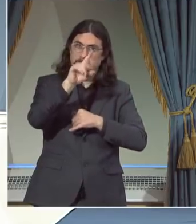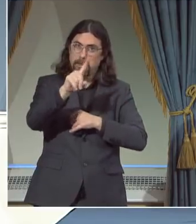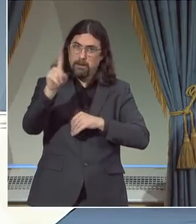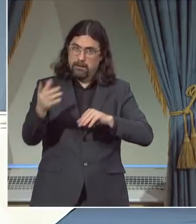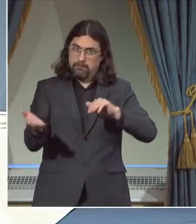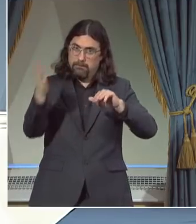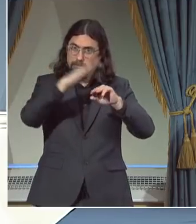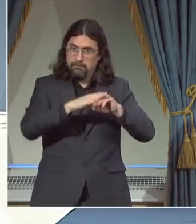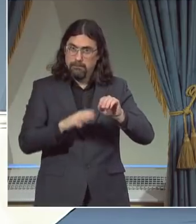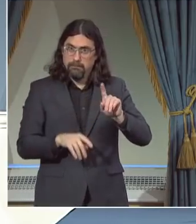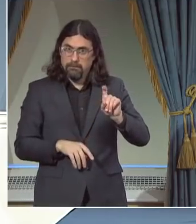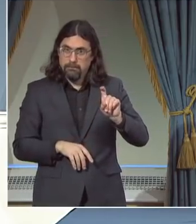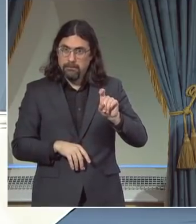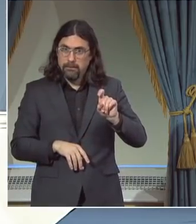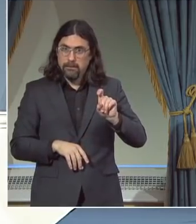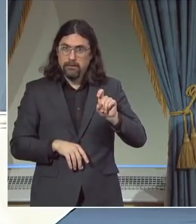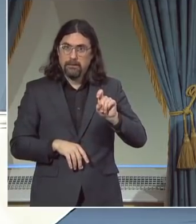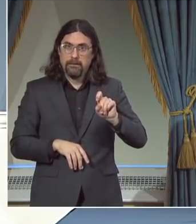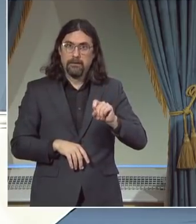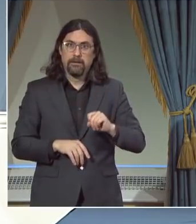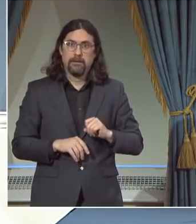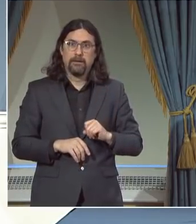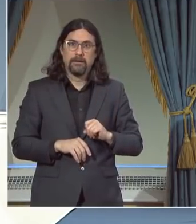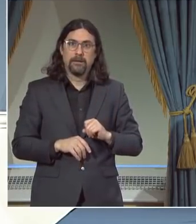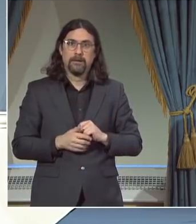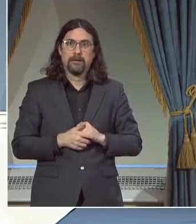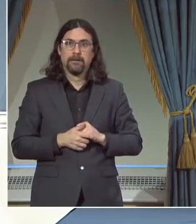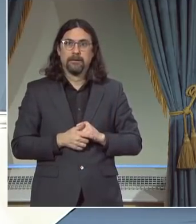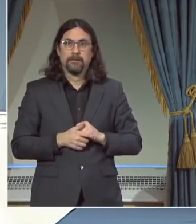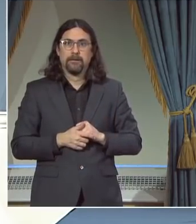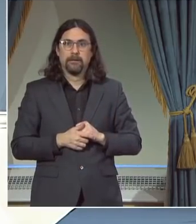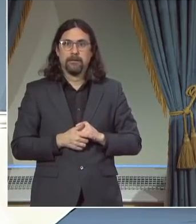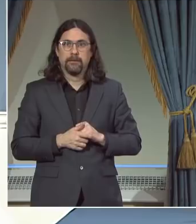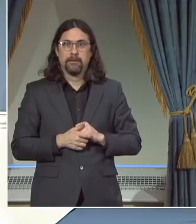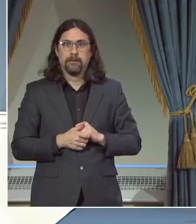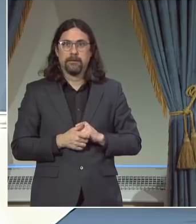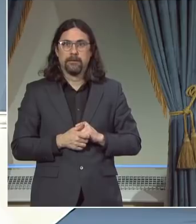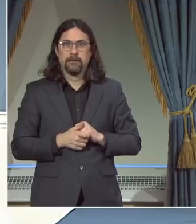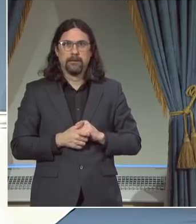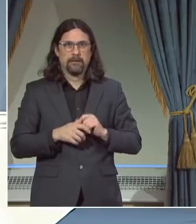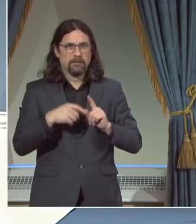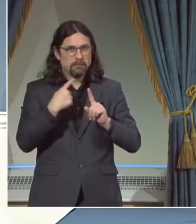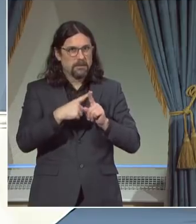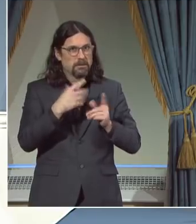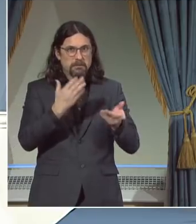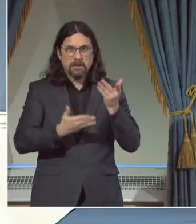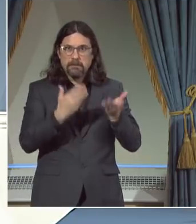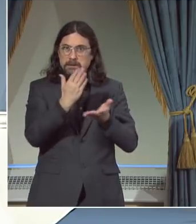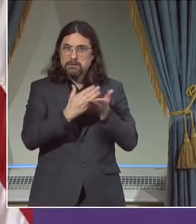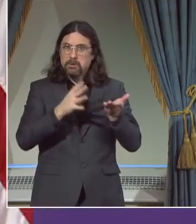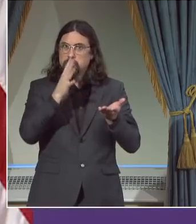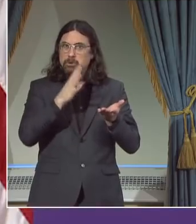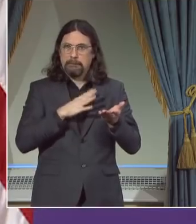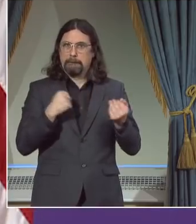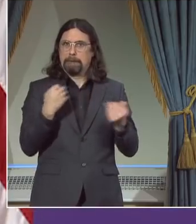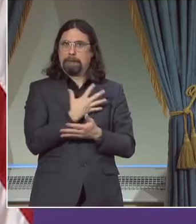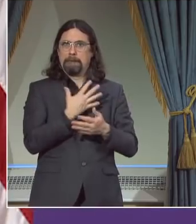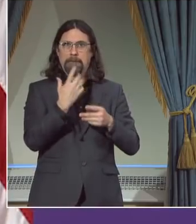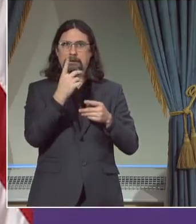WHO MAY BE AFRAID BECAUSE THE COURTS ARE CLOSED AND, YOU KNOW, SERVEICS MAY BE LIMITED, ARE THERE RESOURCES